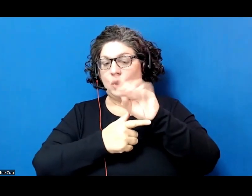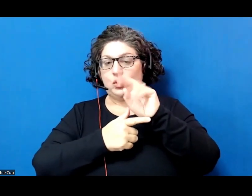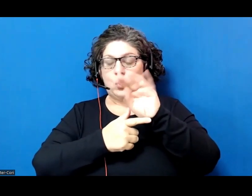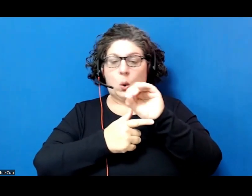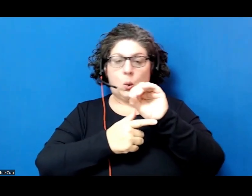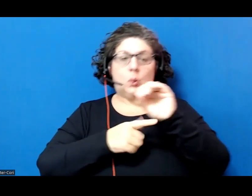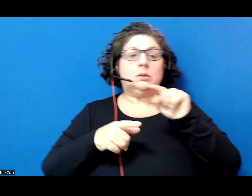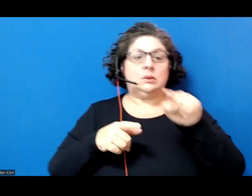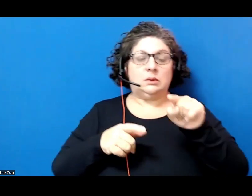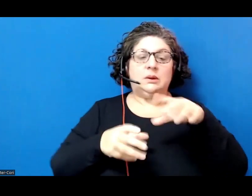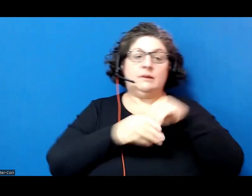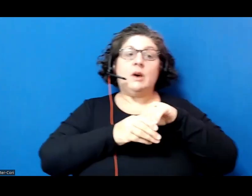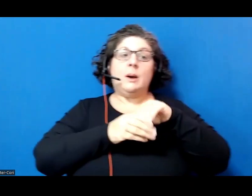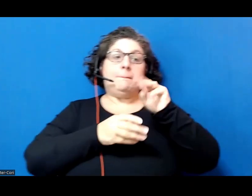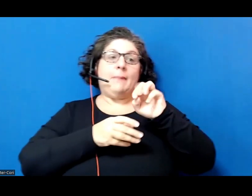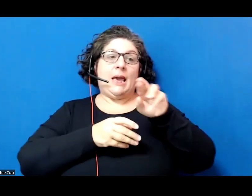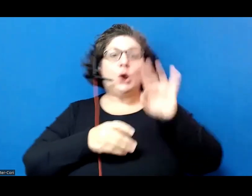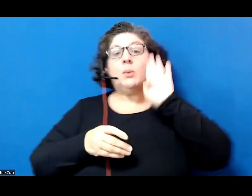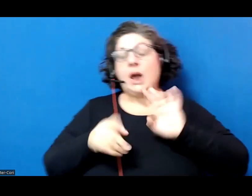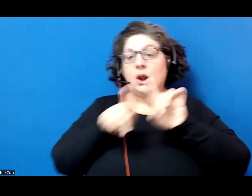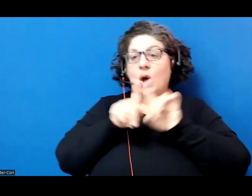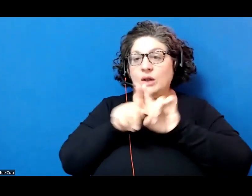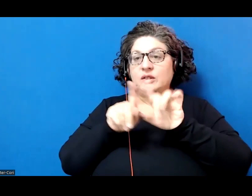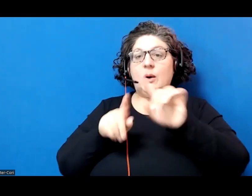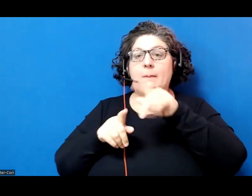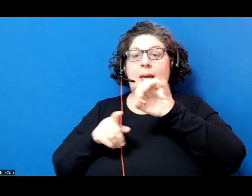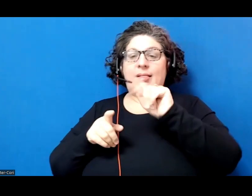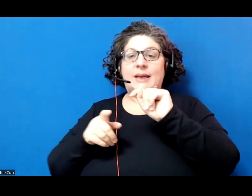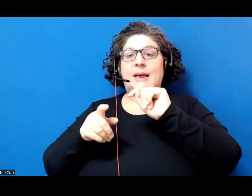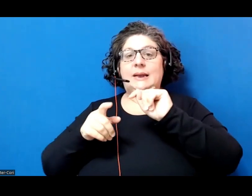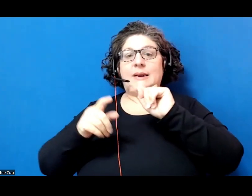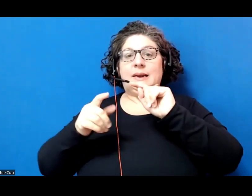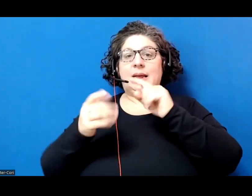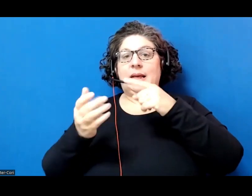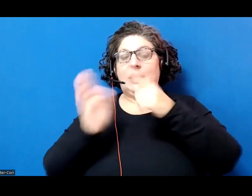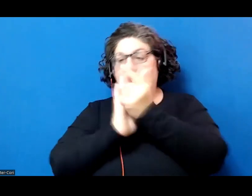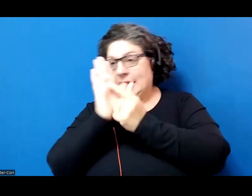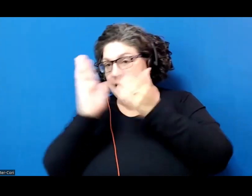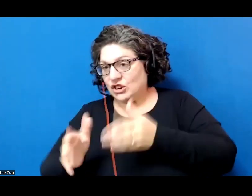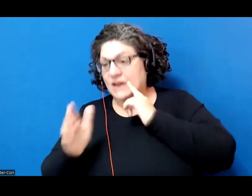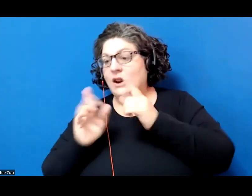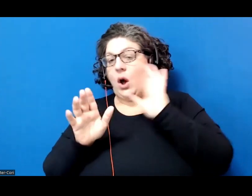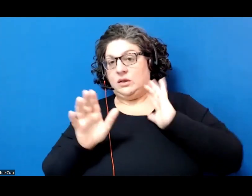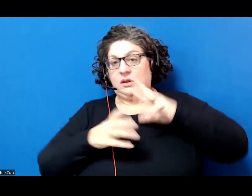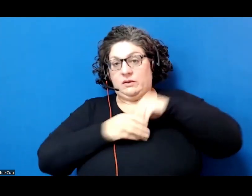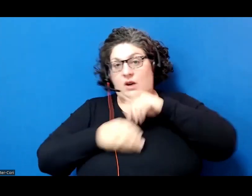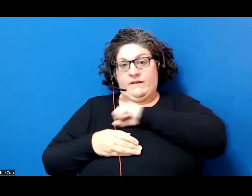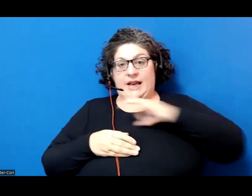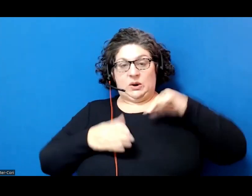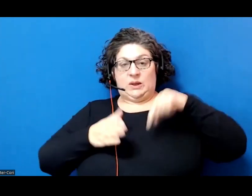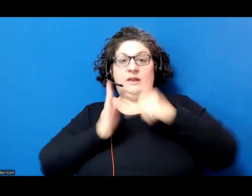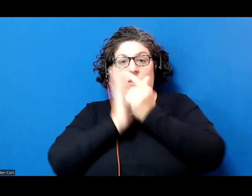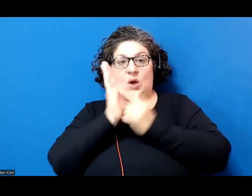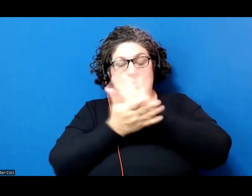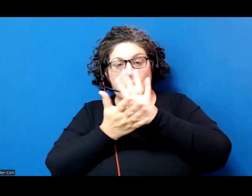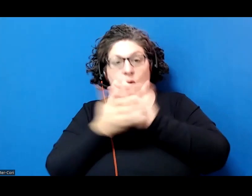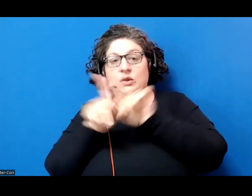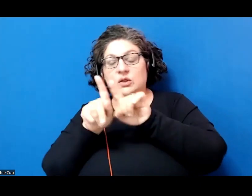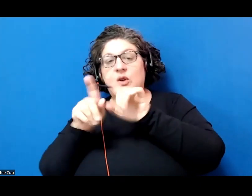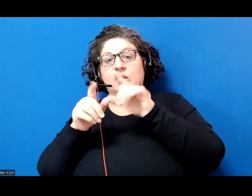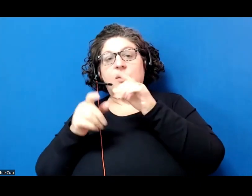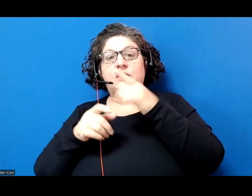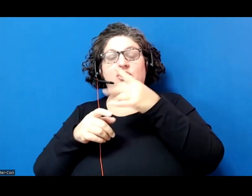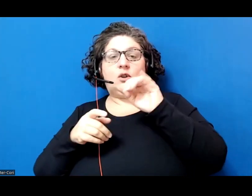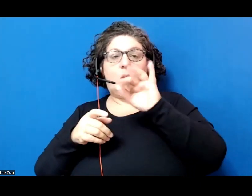Brown is expert on appellate litigation and former alumni of this law school and have